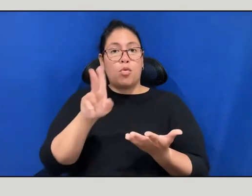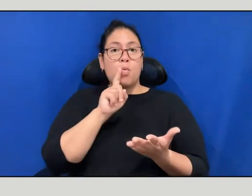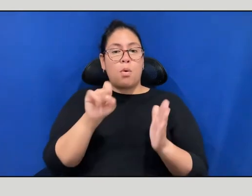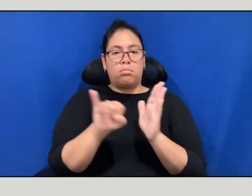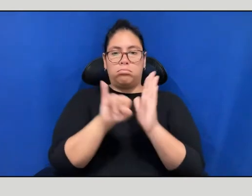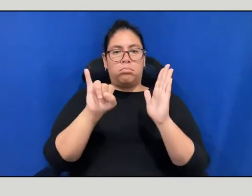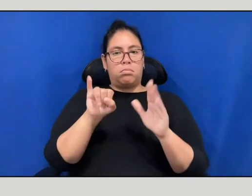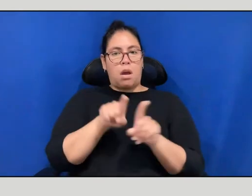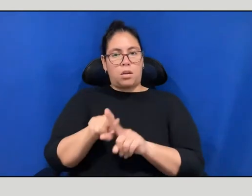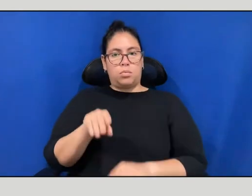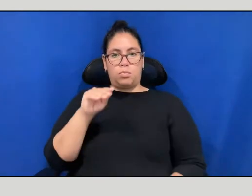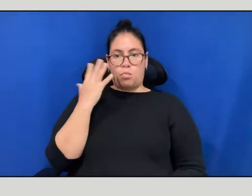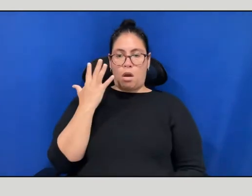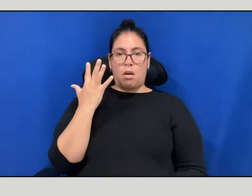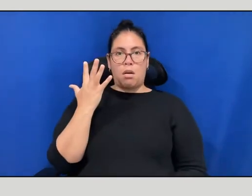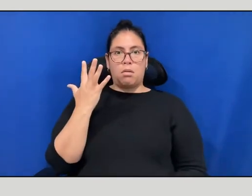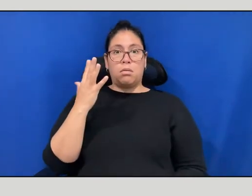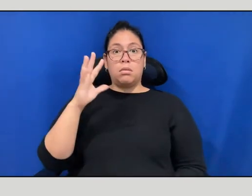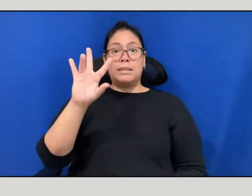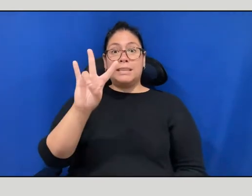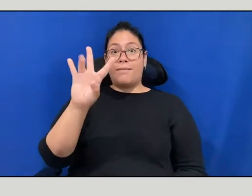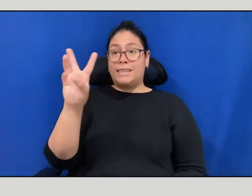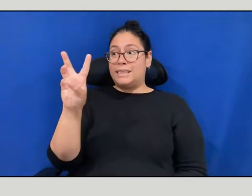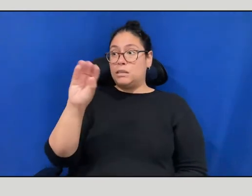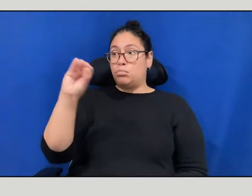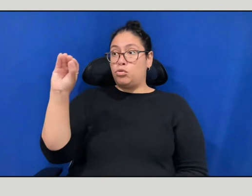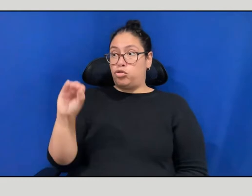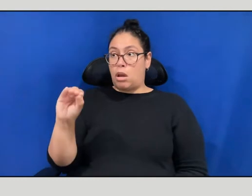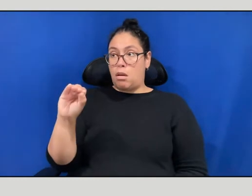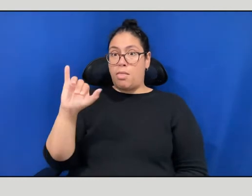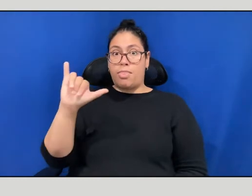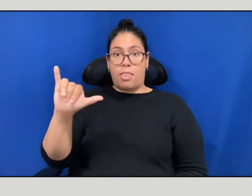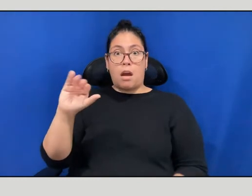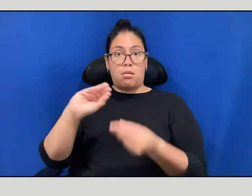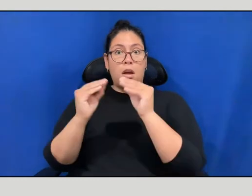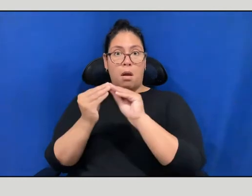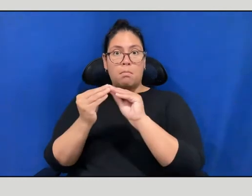from 76% in 2010 to just 17%,